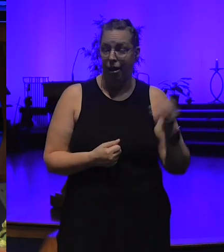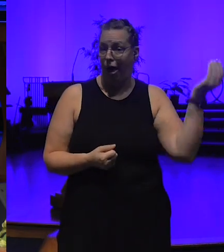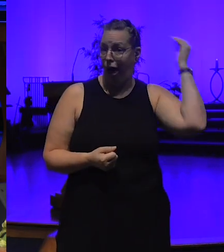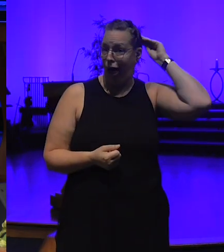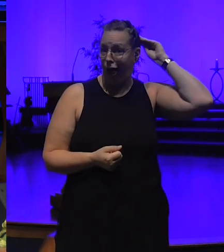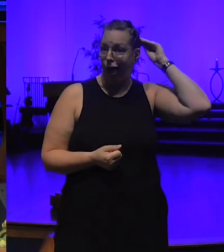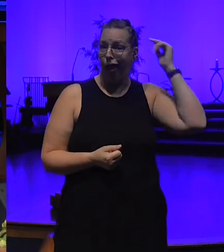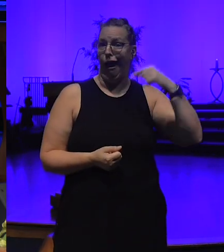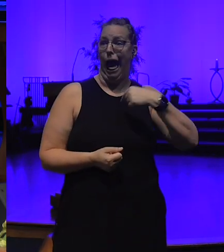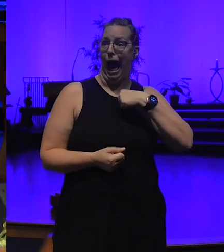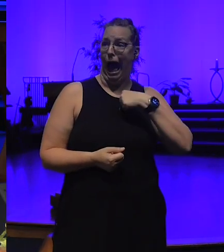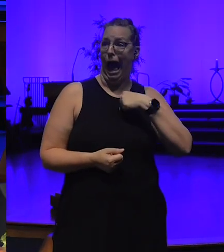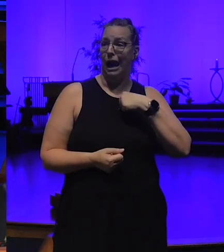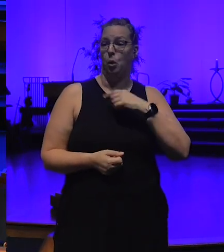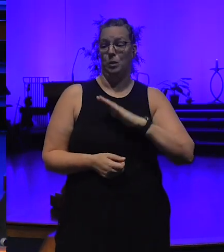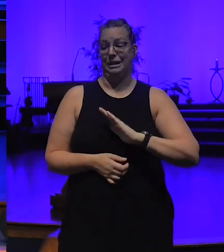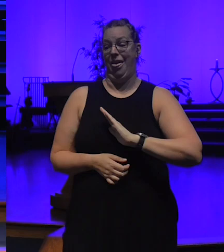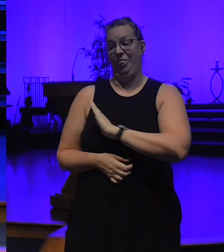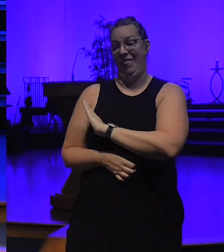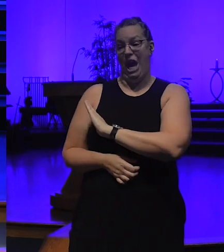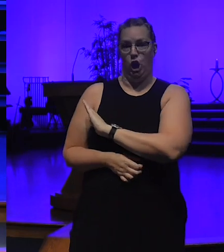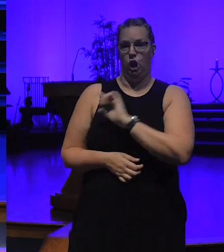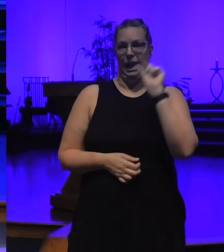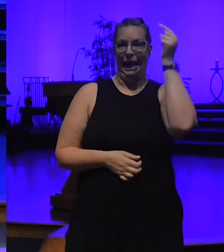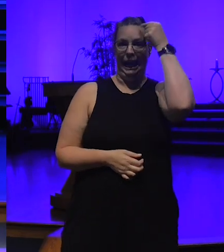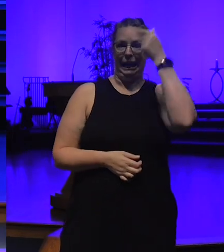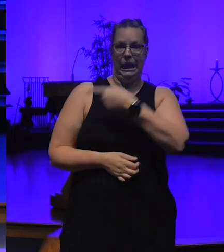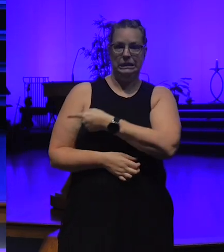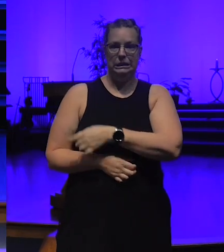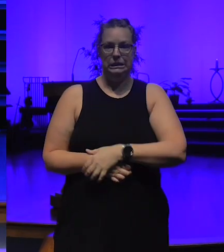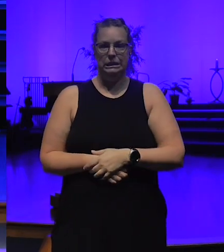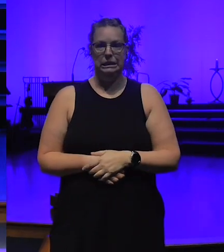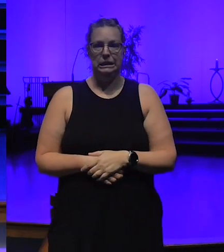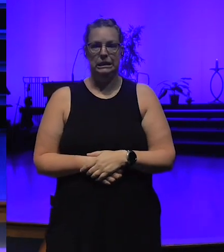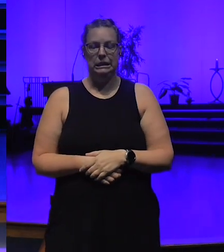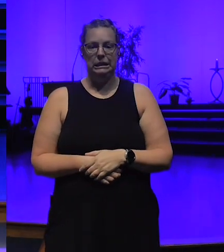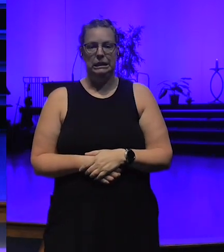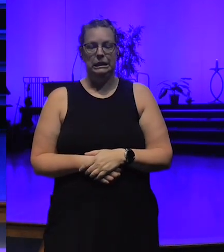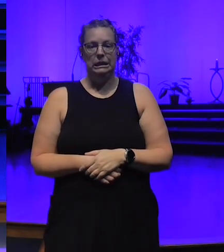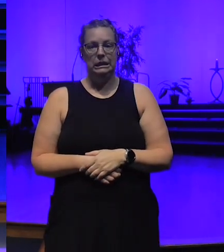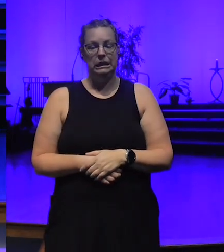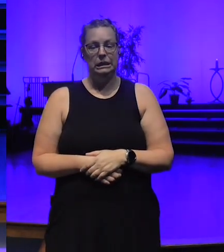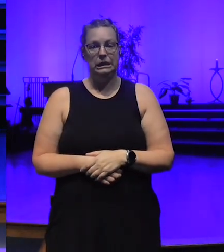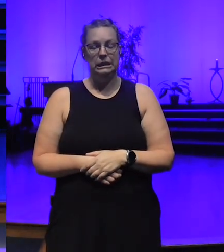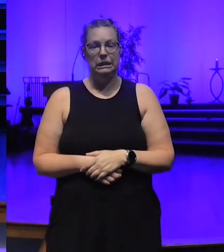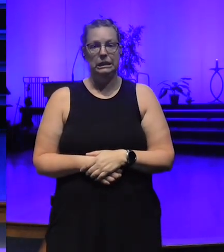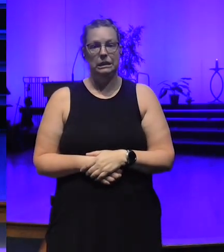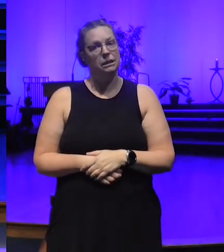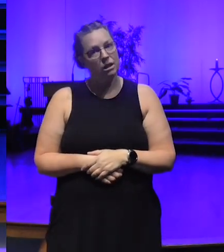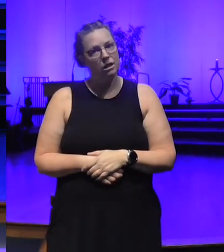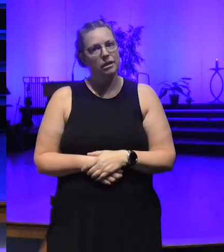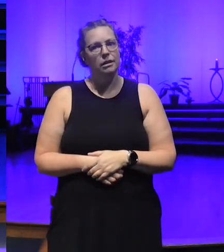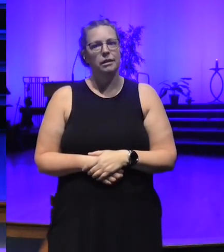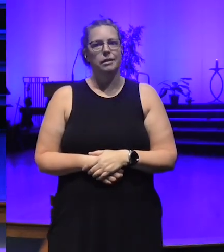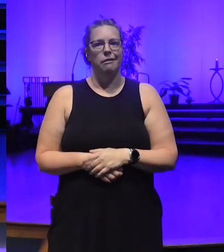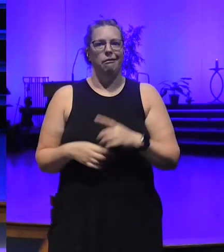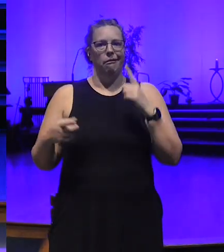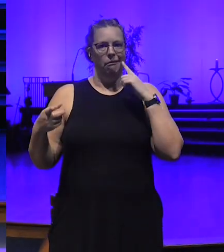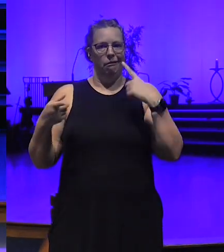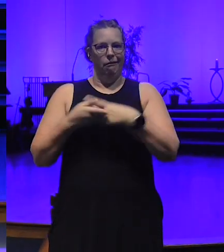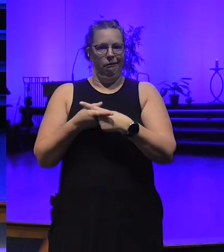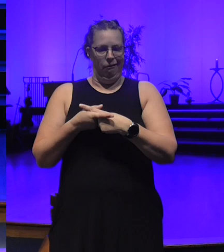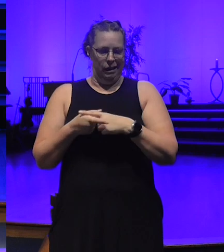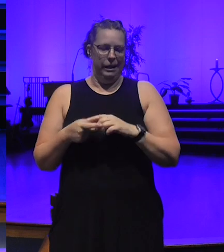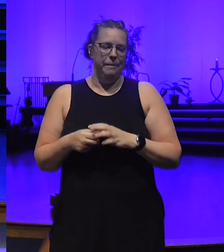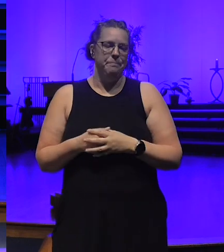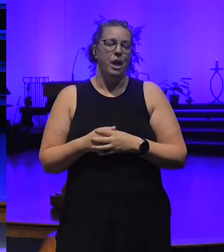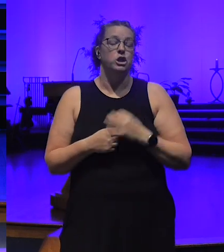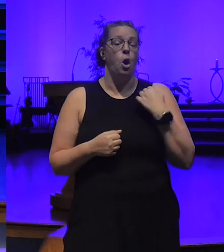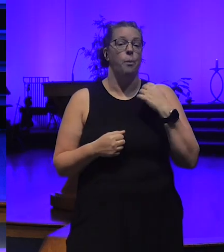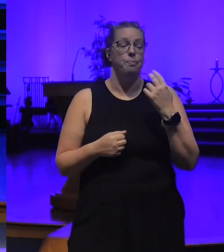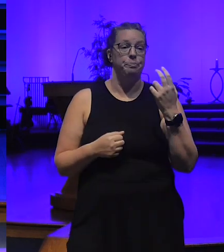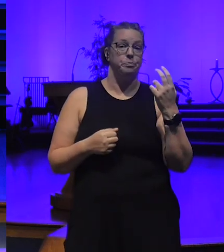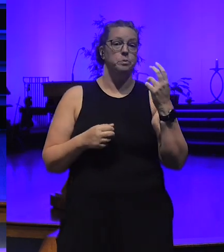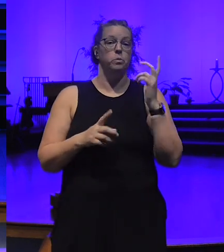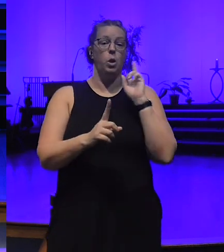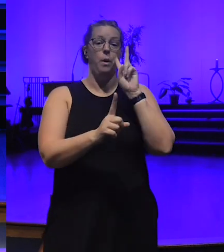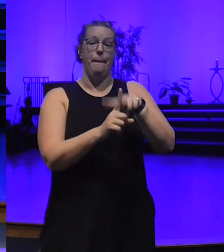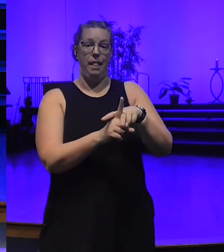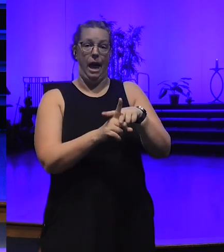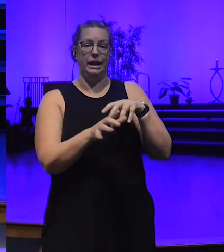that I was their idiot right now it's funny even when we apply it to the traffic of the roads but